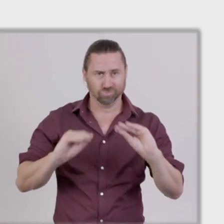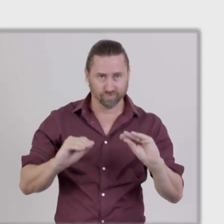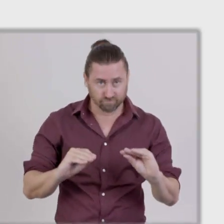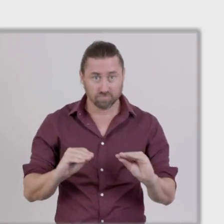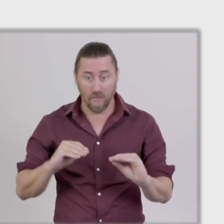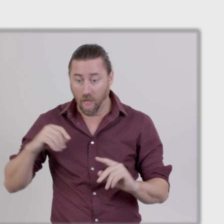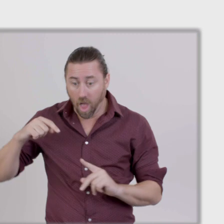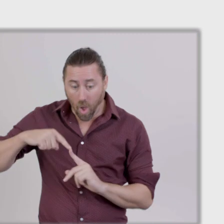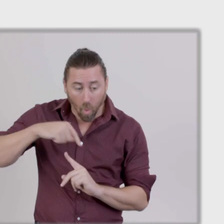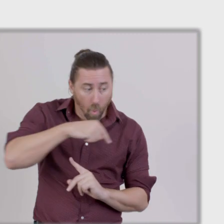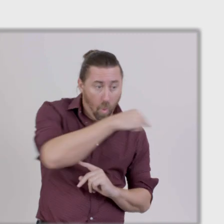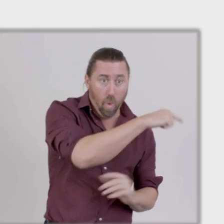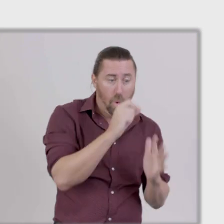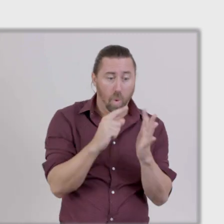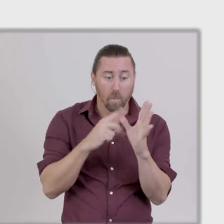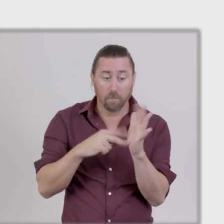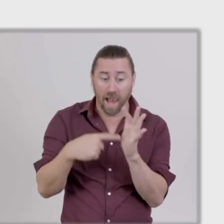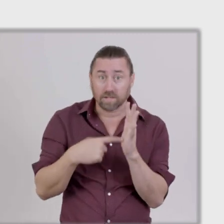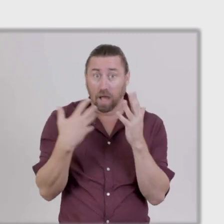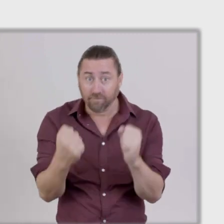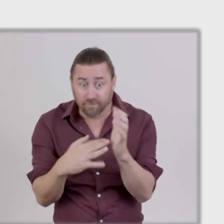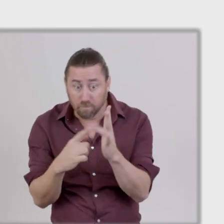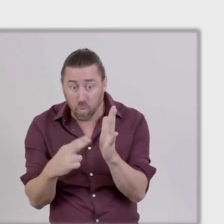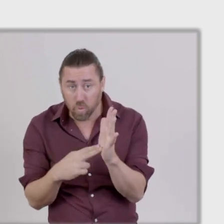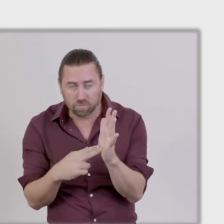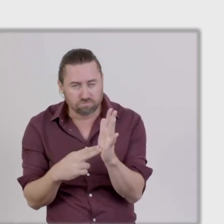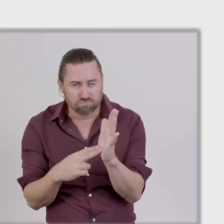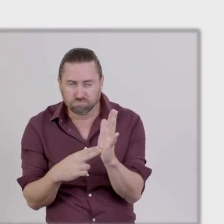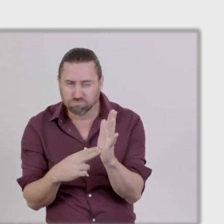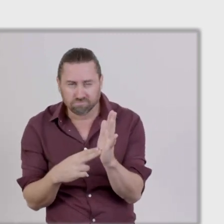We know that not all planets in our solar system have moons.